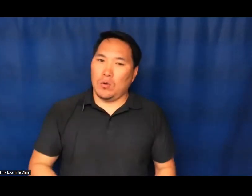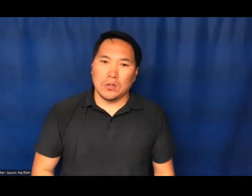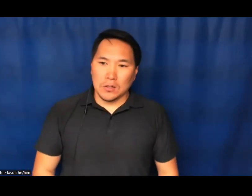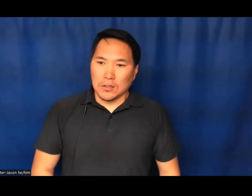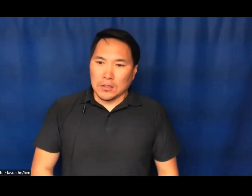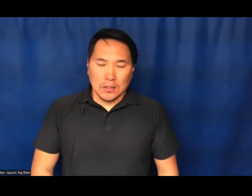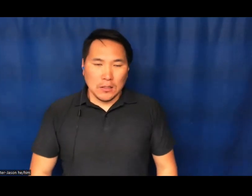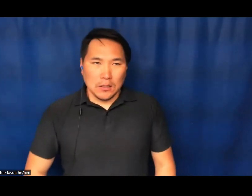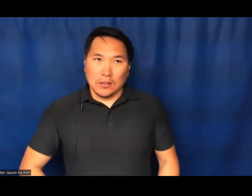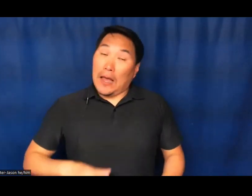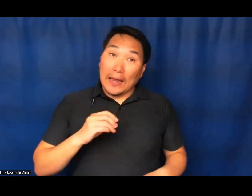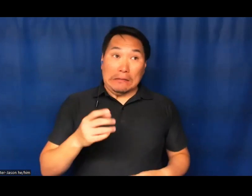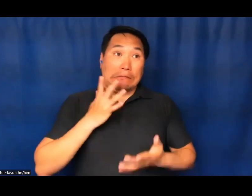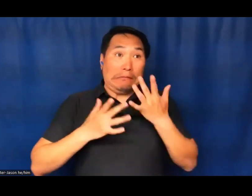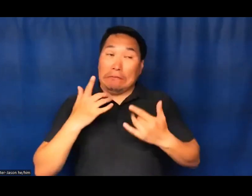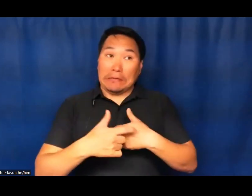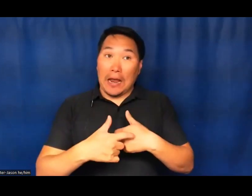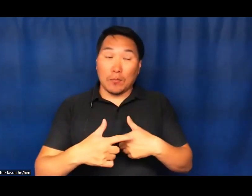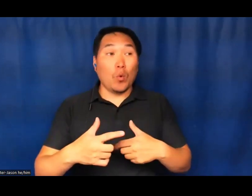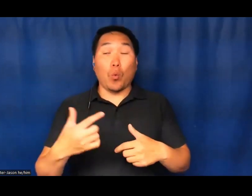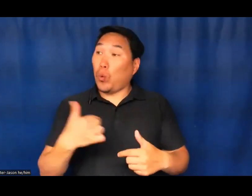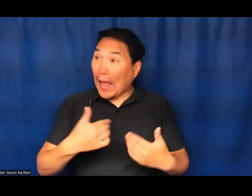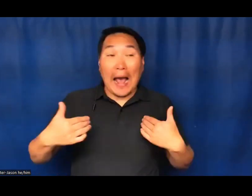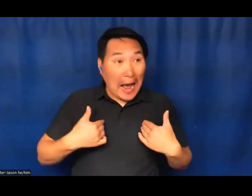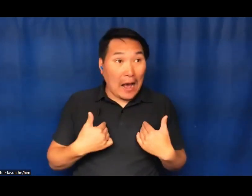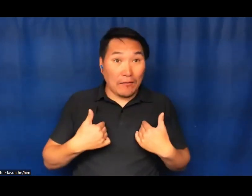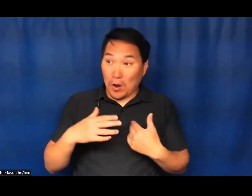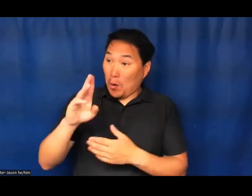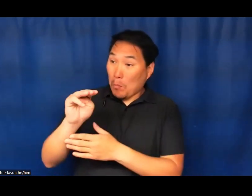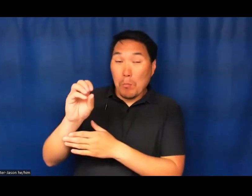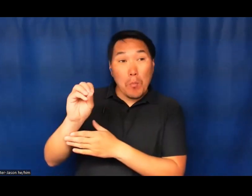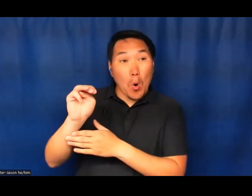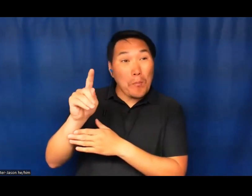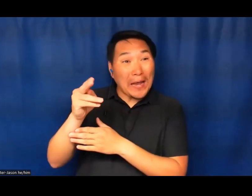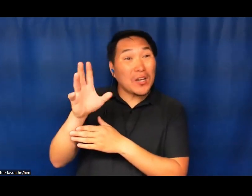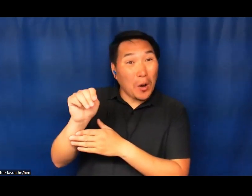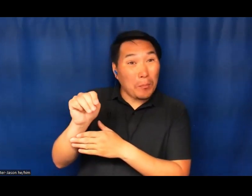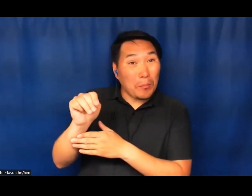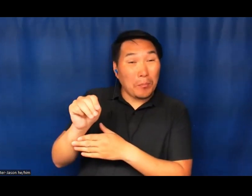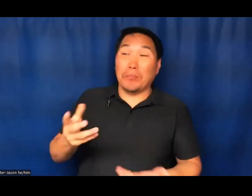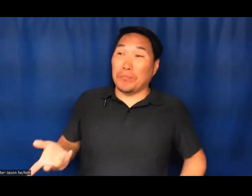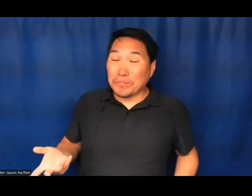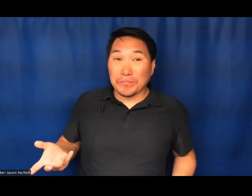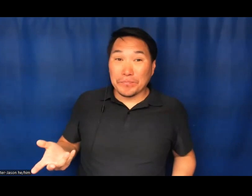And desperate times with momentum and antiegalitarian direction.